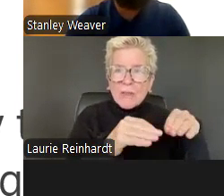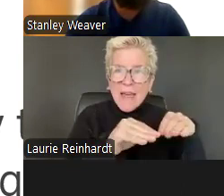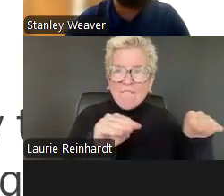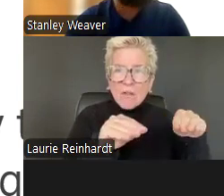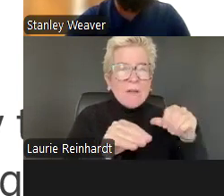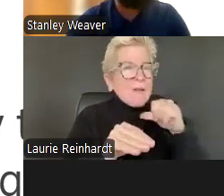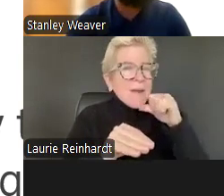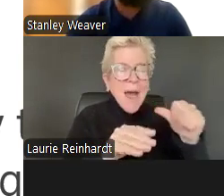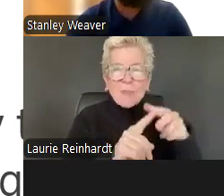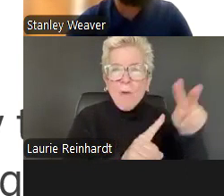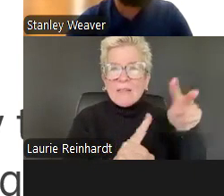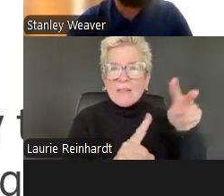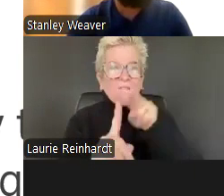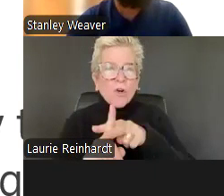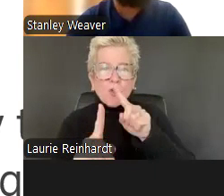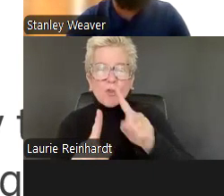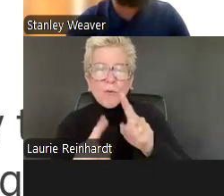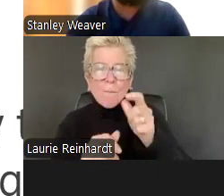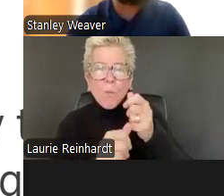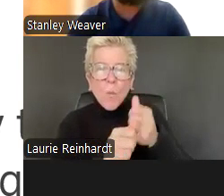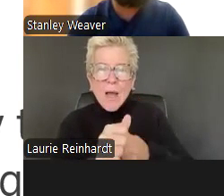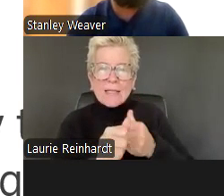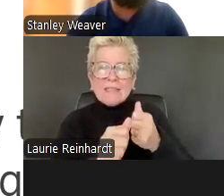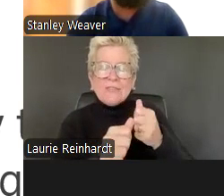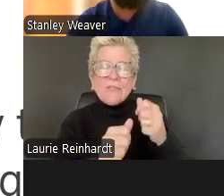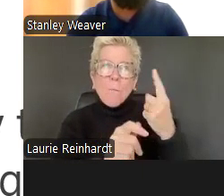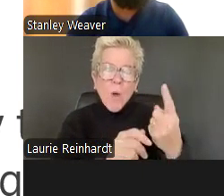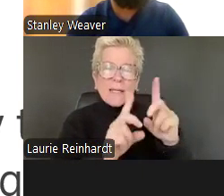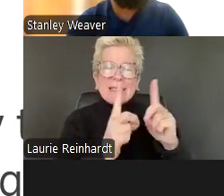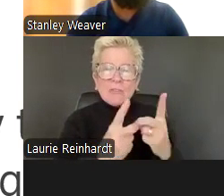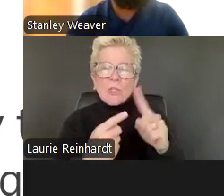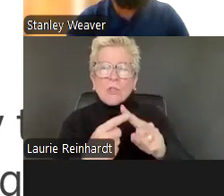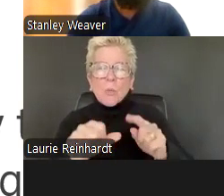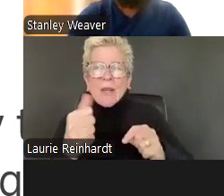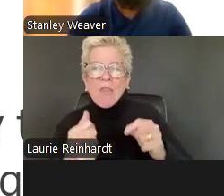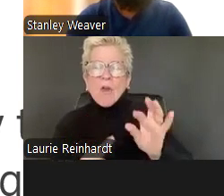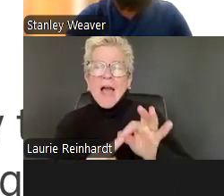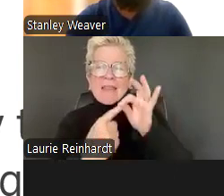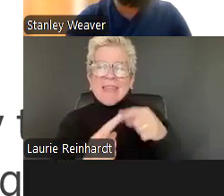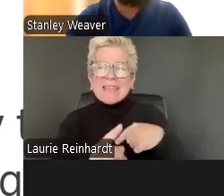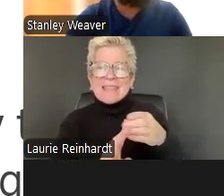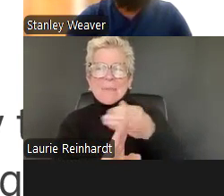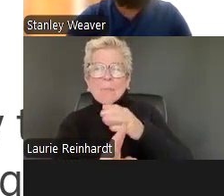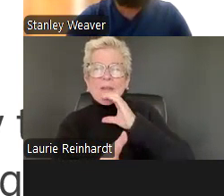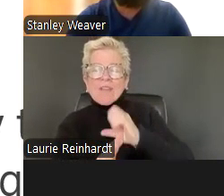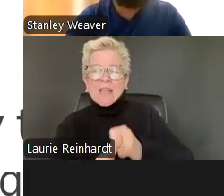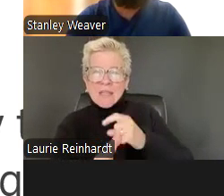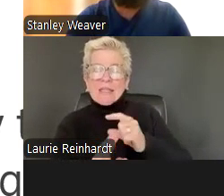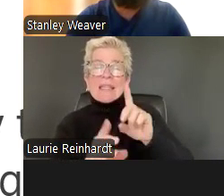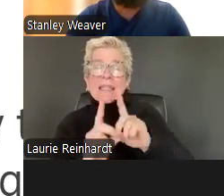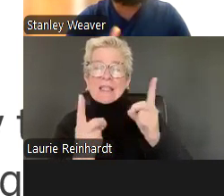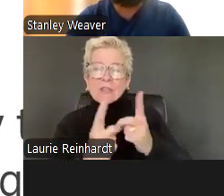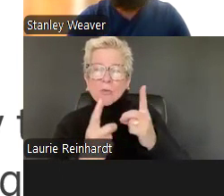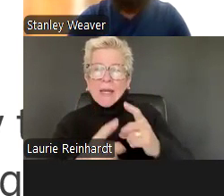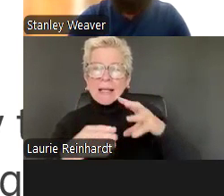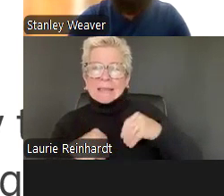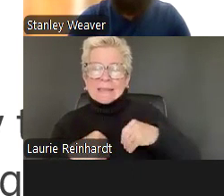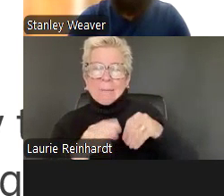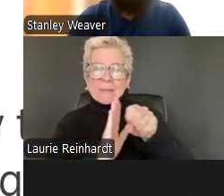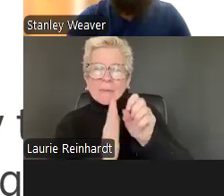district adopts the local equivalency by the previous District. All Statewide equivalencies